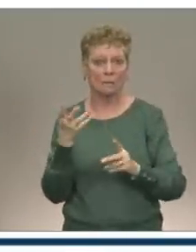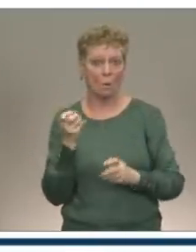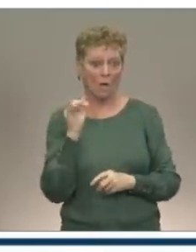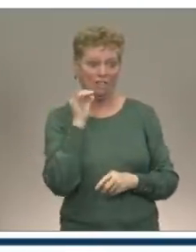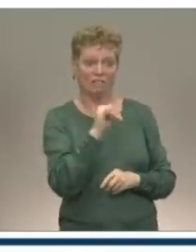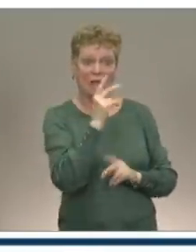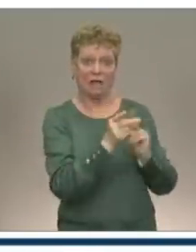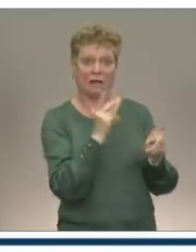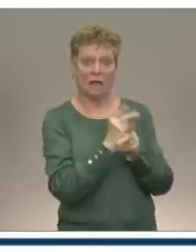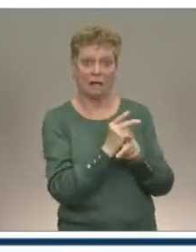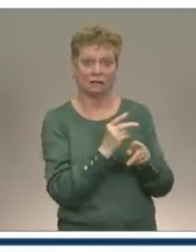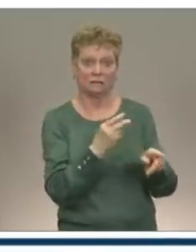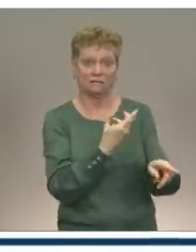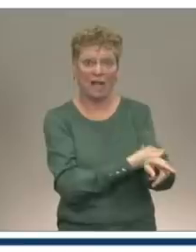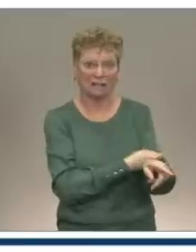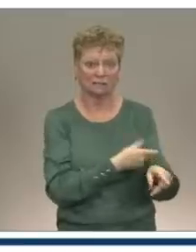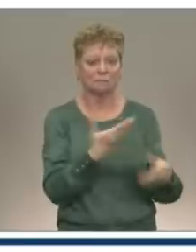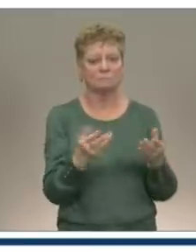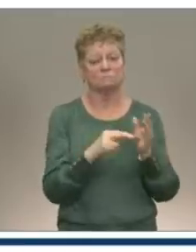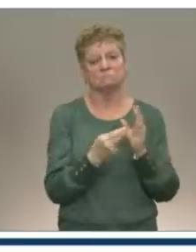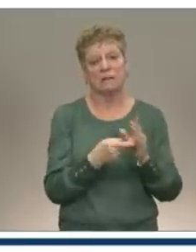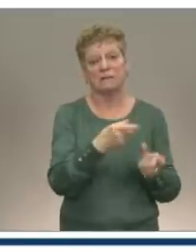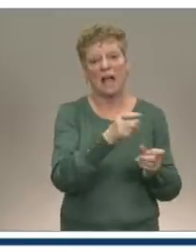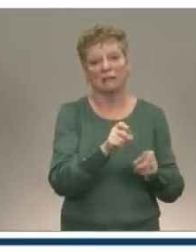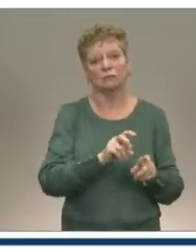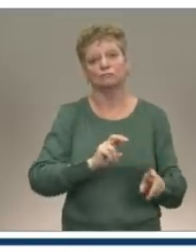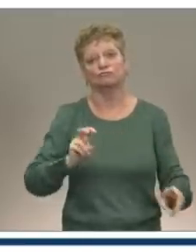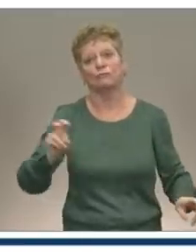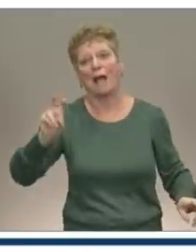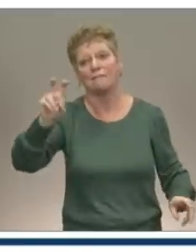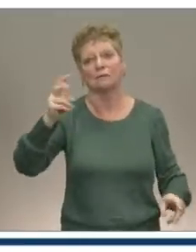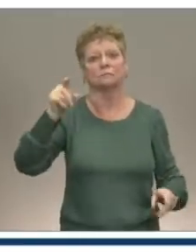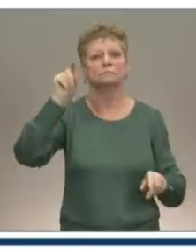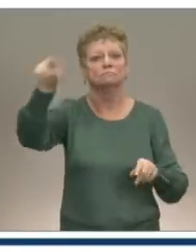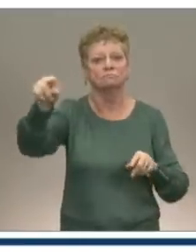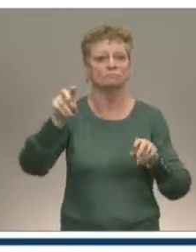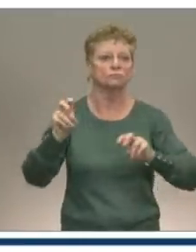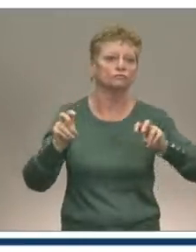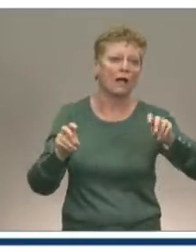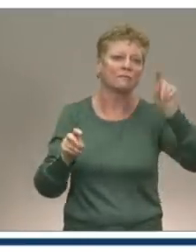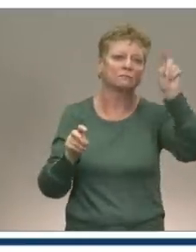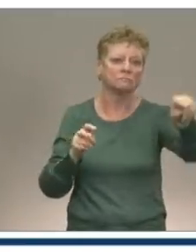travel for them to get to one of these clinics moving on we'll go to linda pinozzo linda